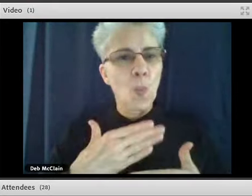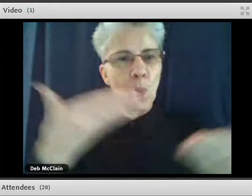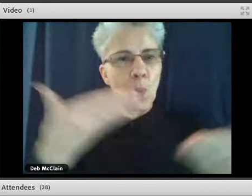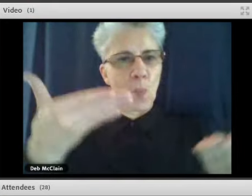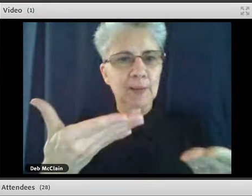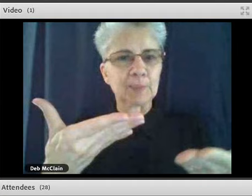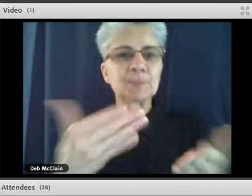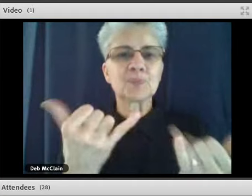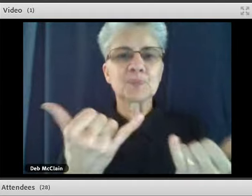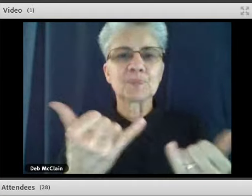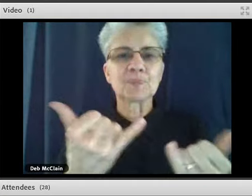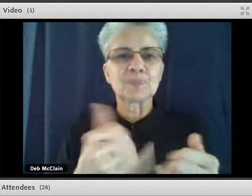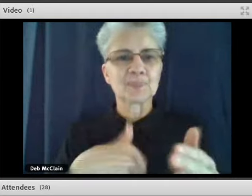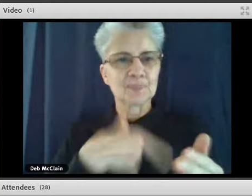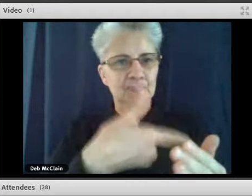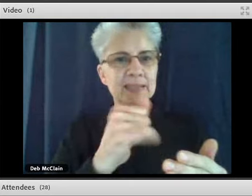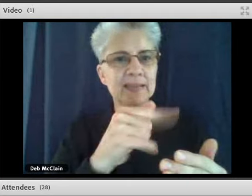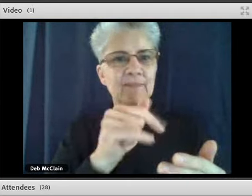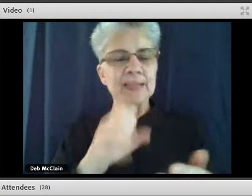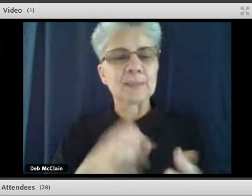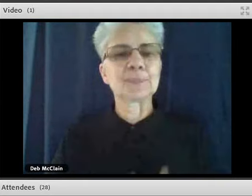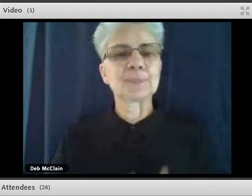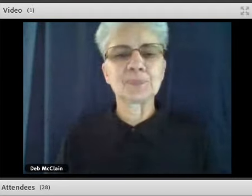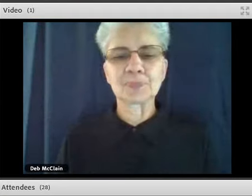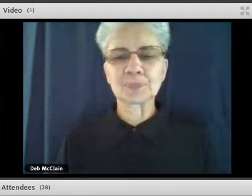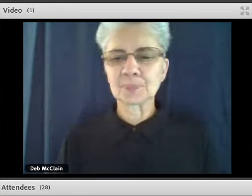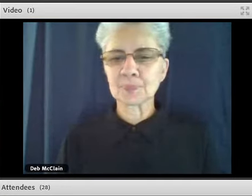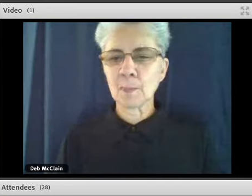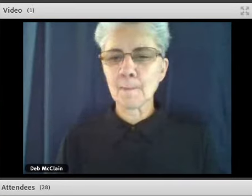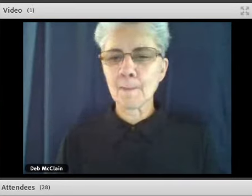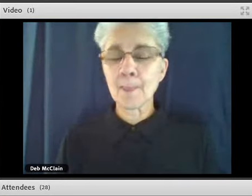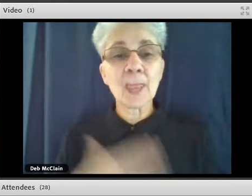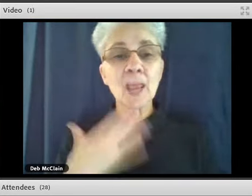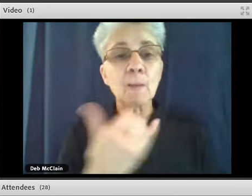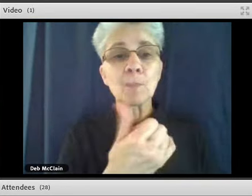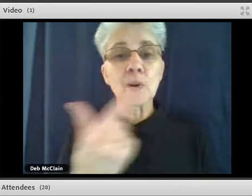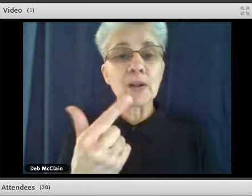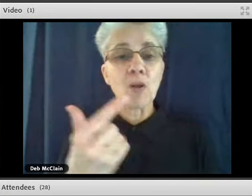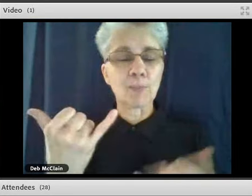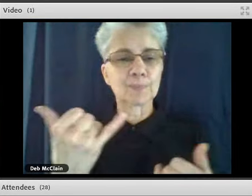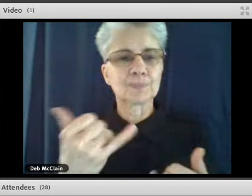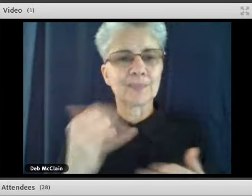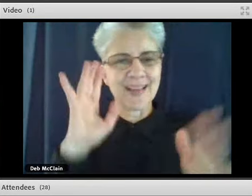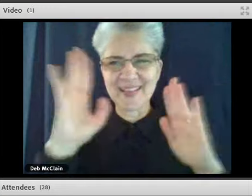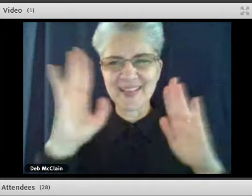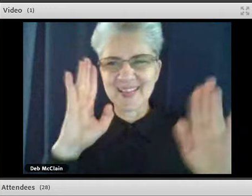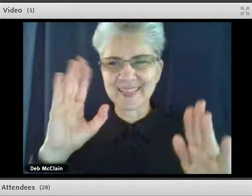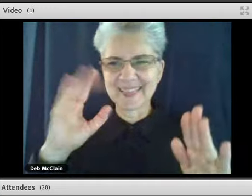Enjoy her webinar this morning. Stephanie. Good morning, everybody. Hello, Deb. Hello, Taylor.